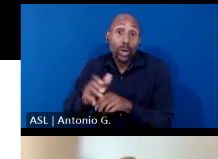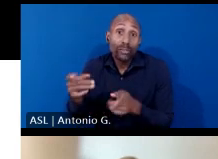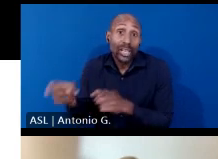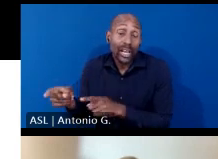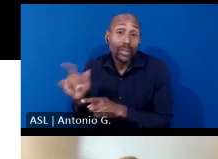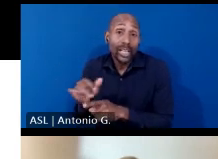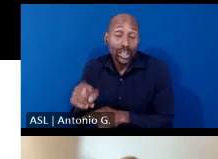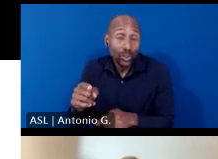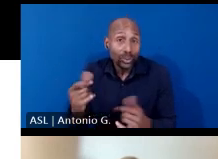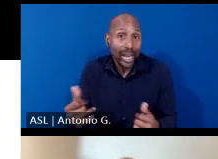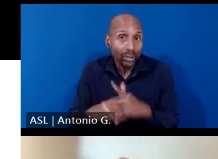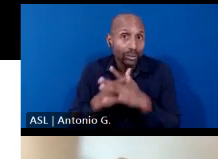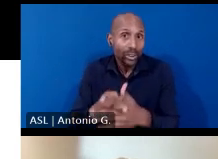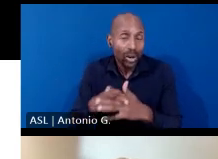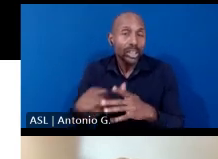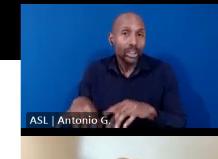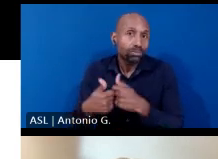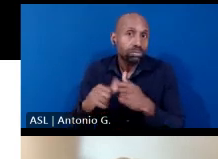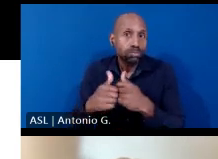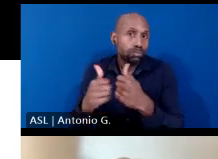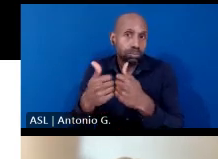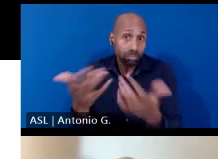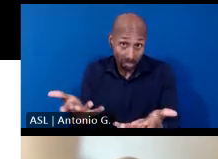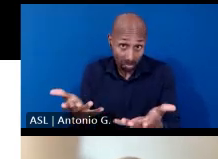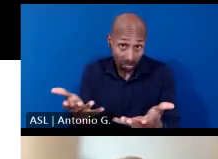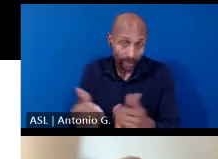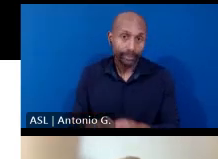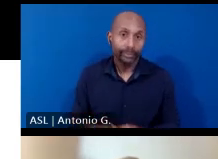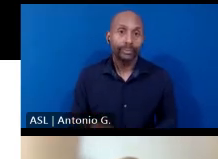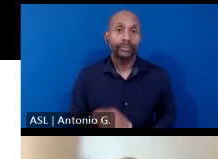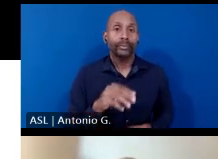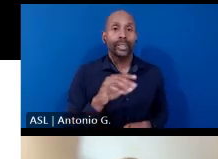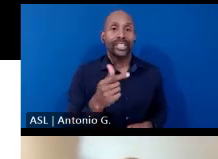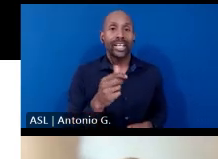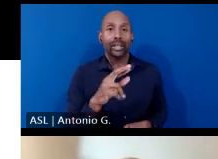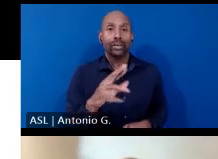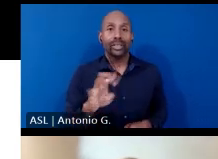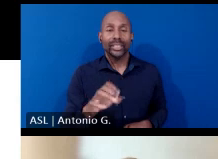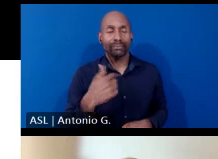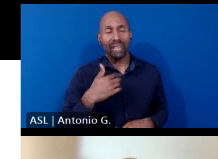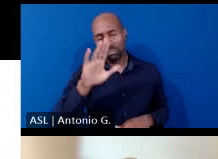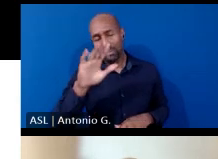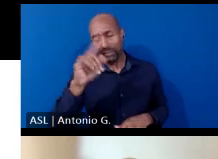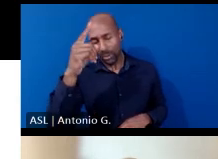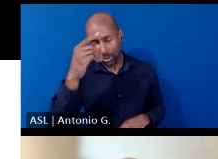So I'll, I'll speak a little bit first. You know, I think that one of the reasons we really love to